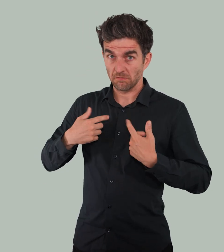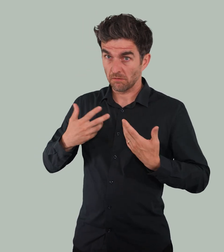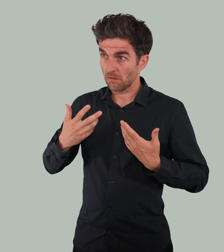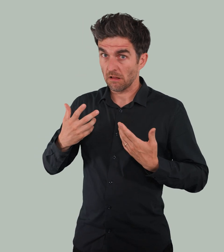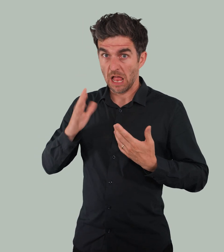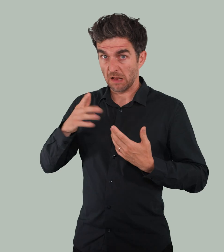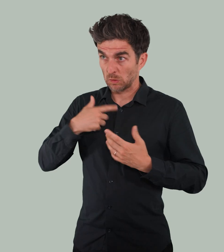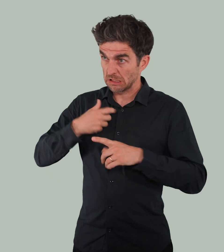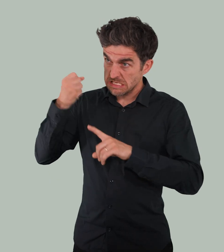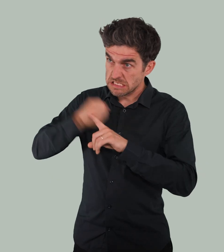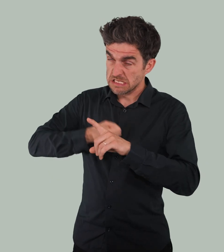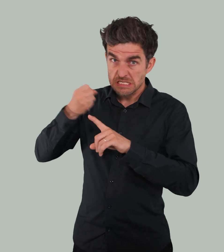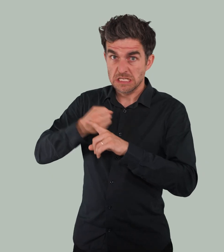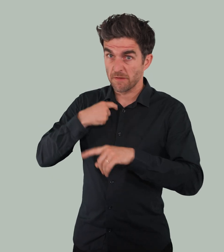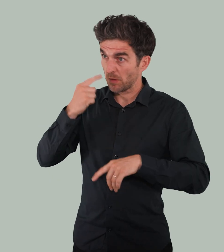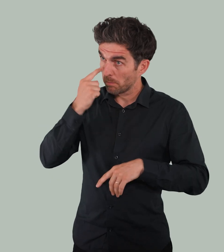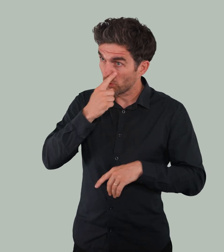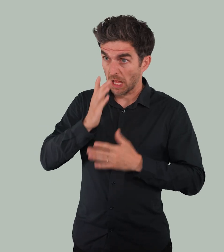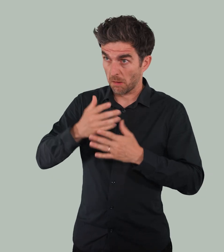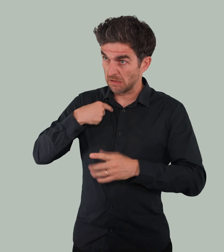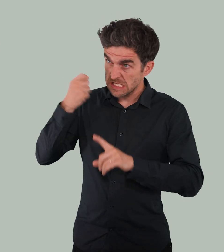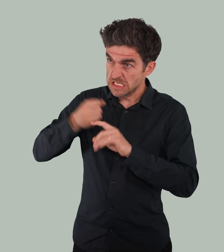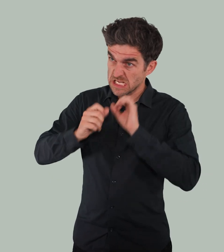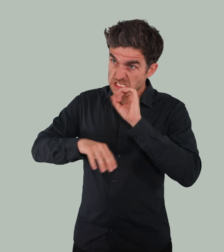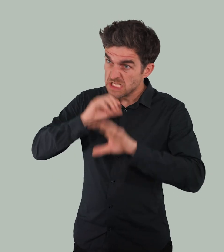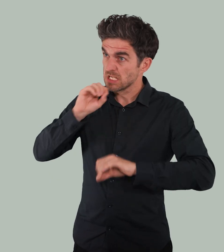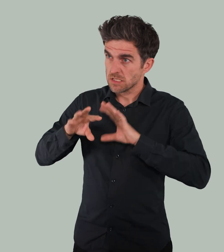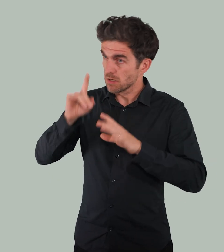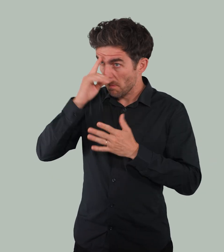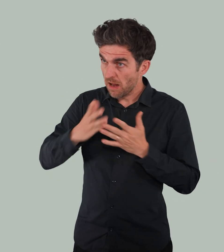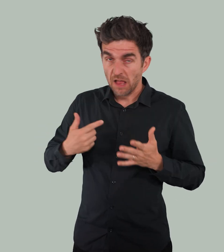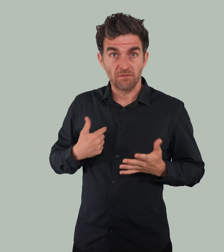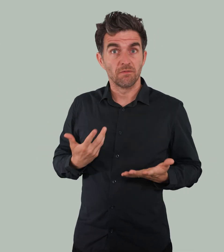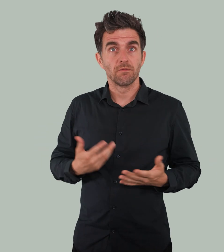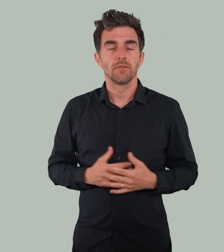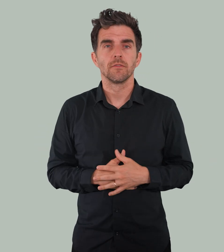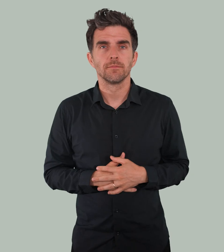and are required to prove their impairments